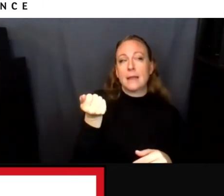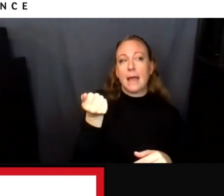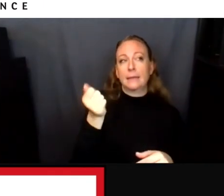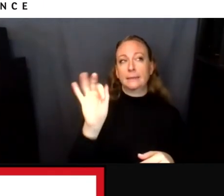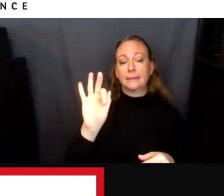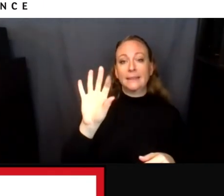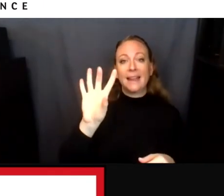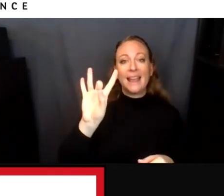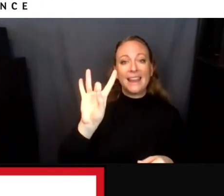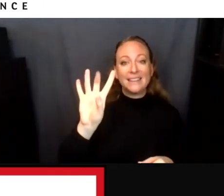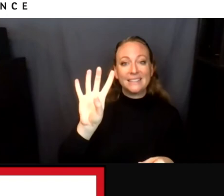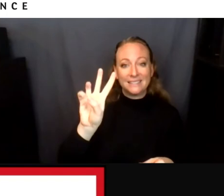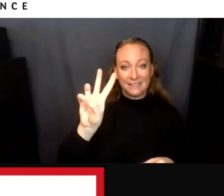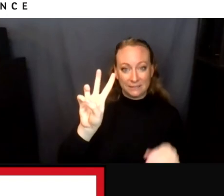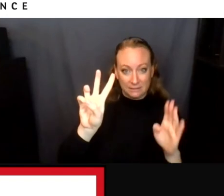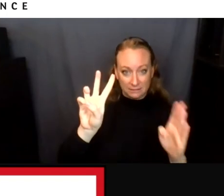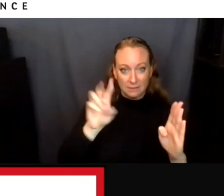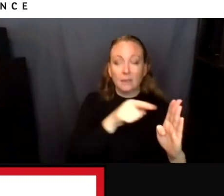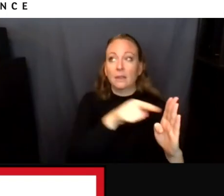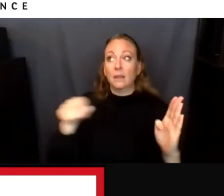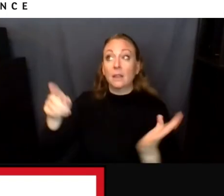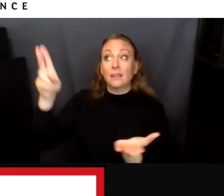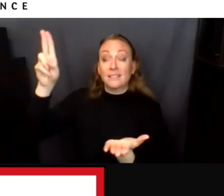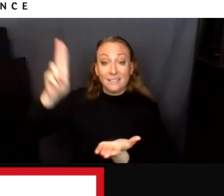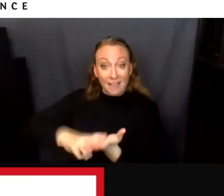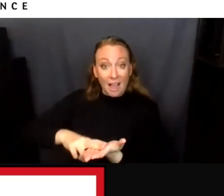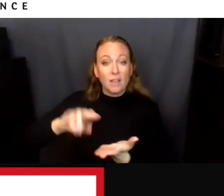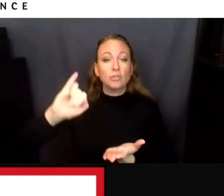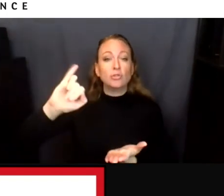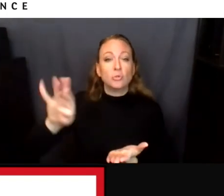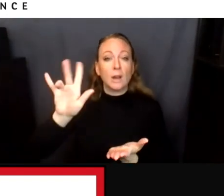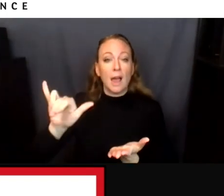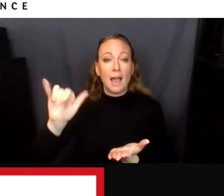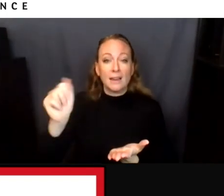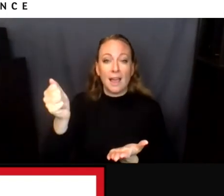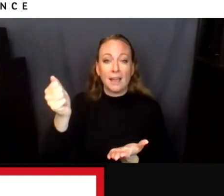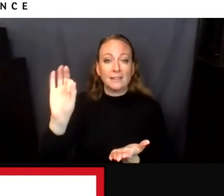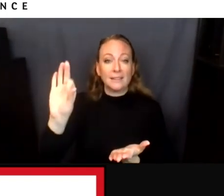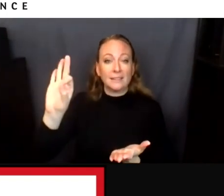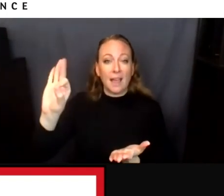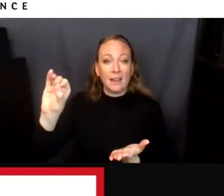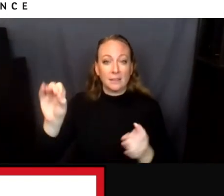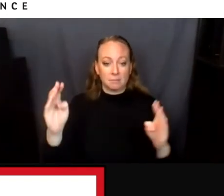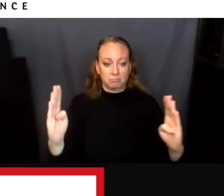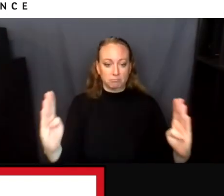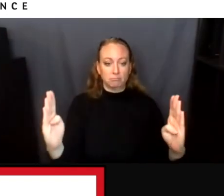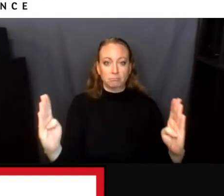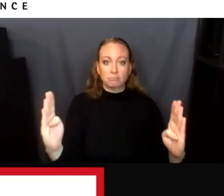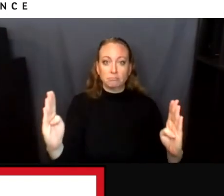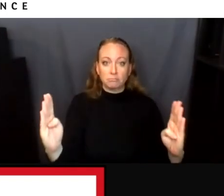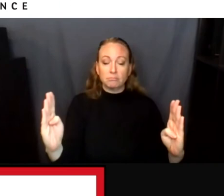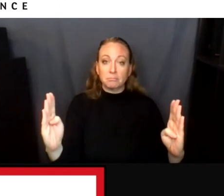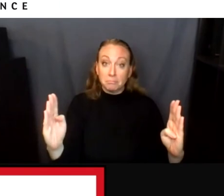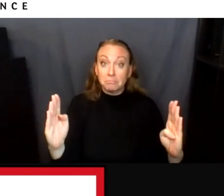and it was signed into law in July, 1990. And so that's sort of a record